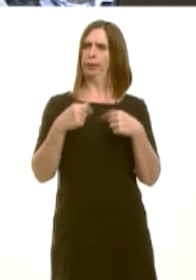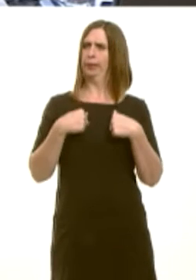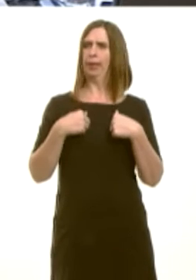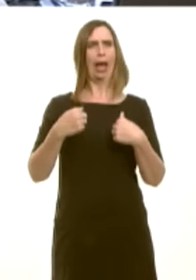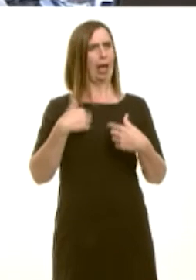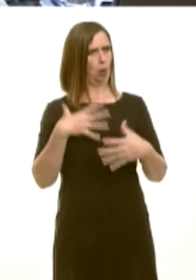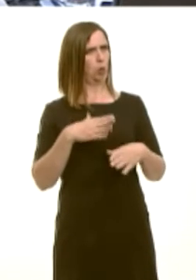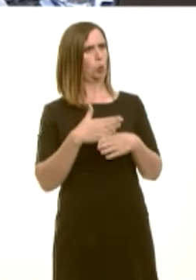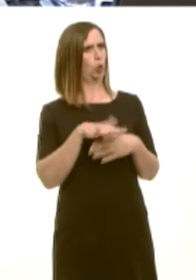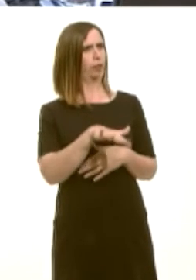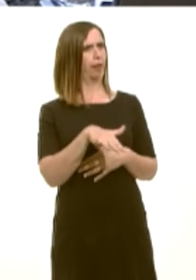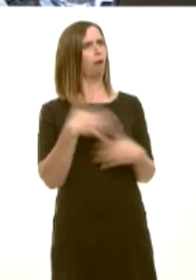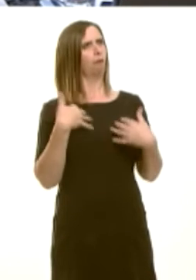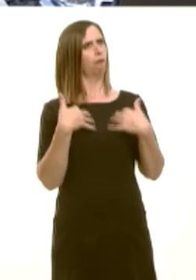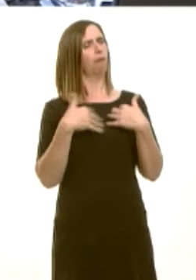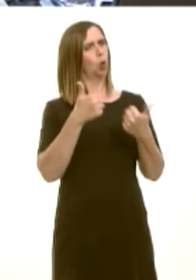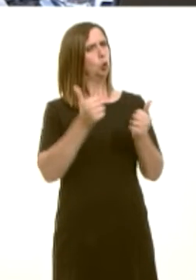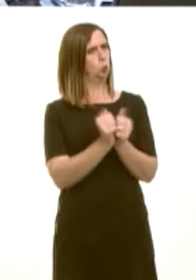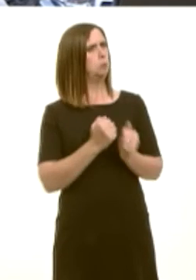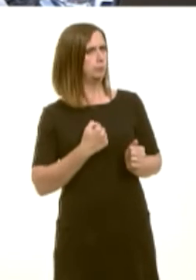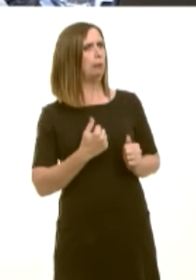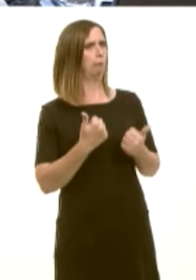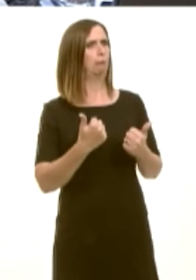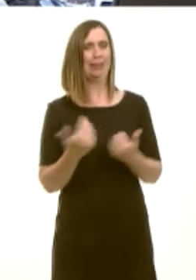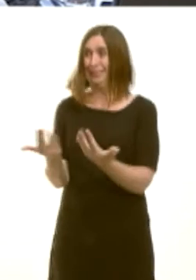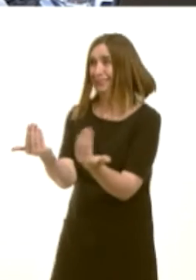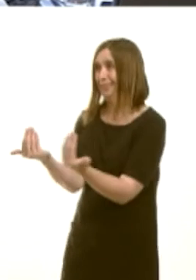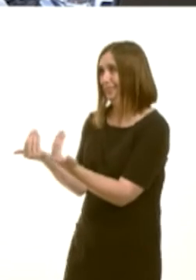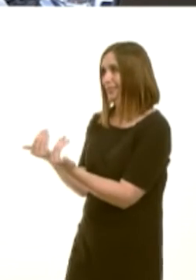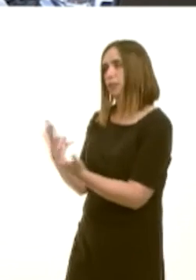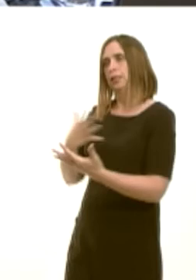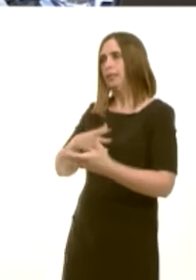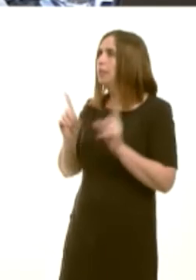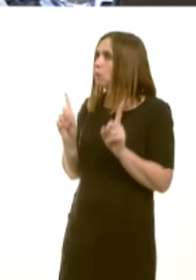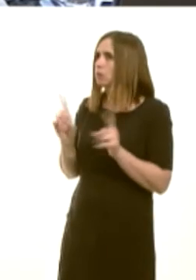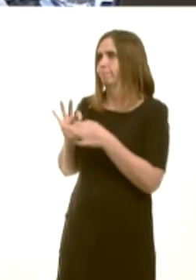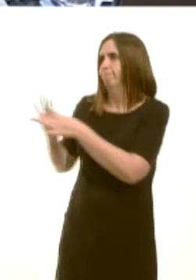stage. We have done that in terms of ensuring that we work with the GPs. We have more GPs